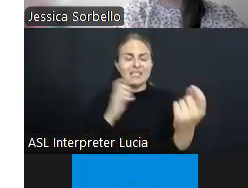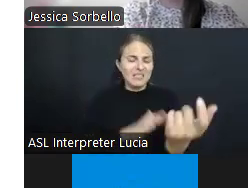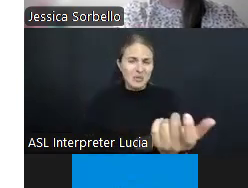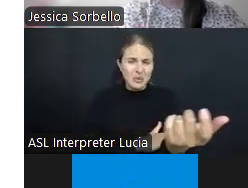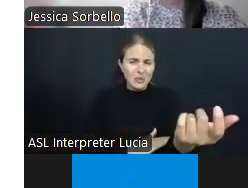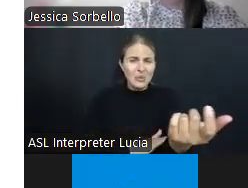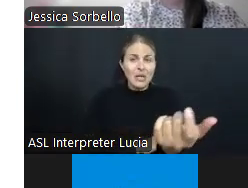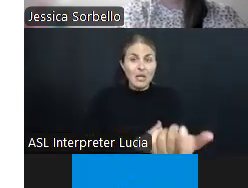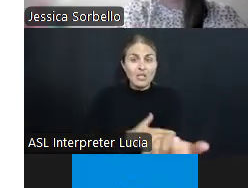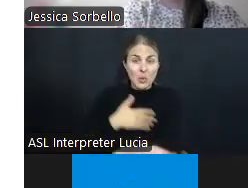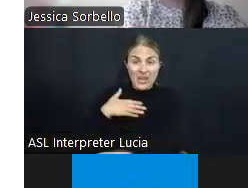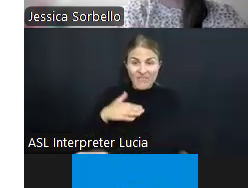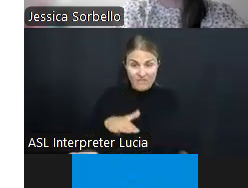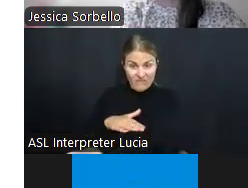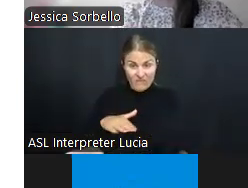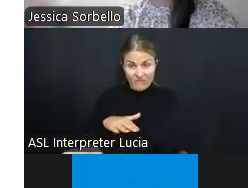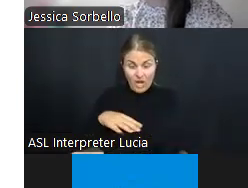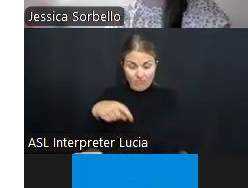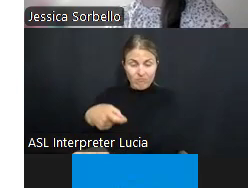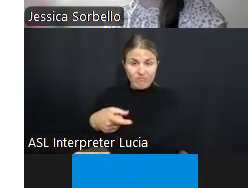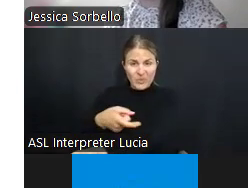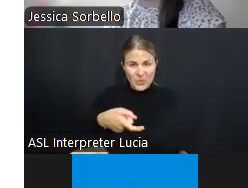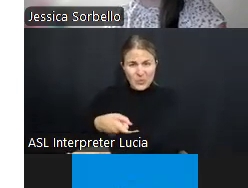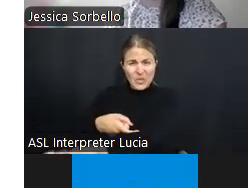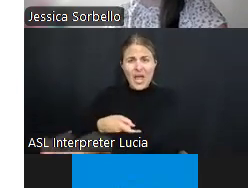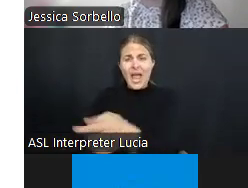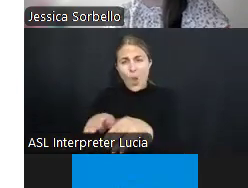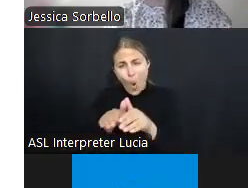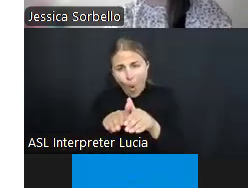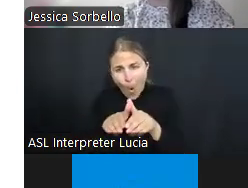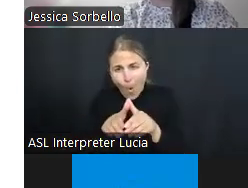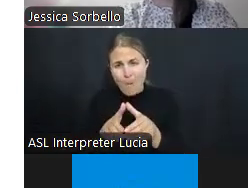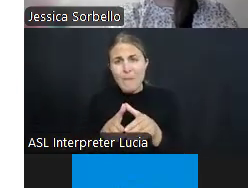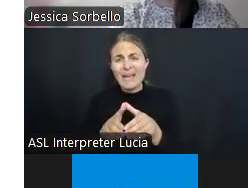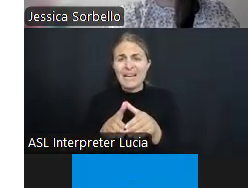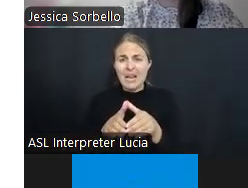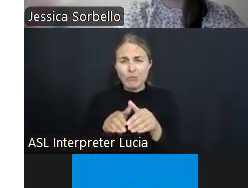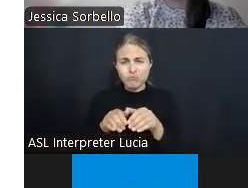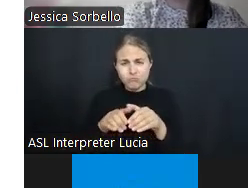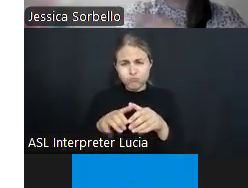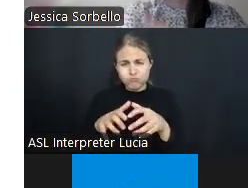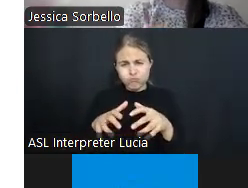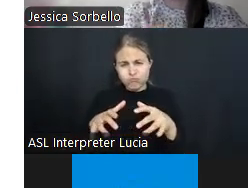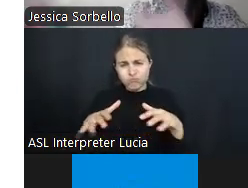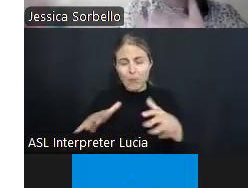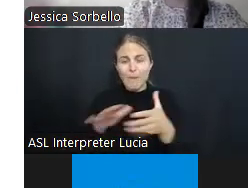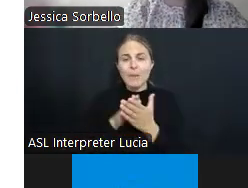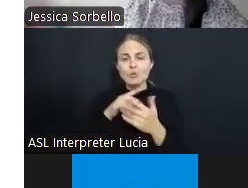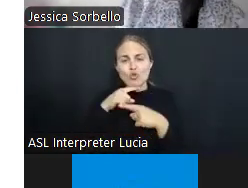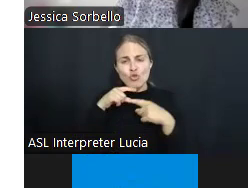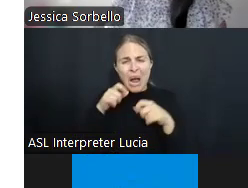spread. So we actually as -- because of that, we also